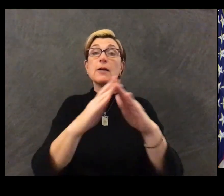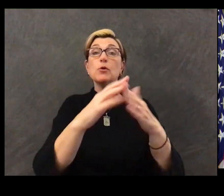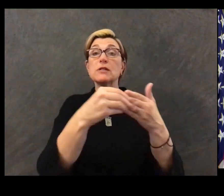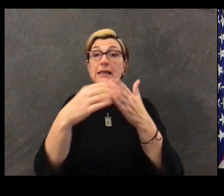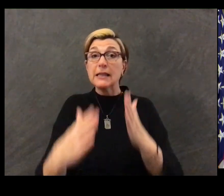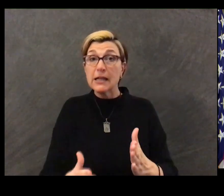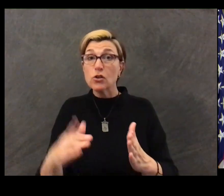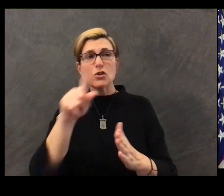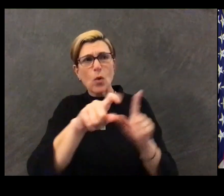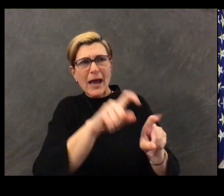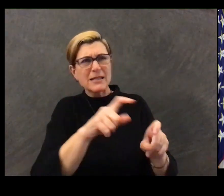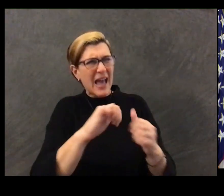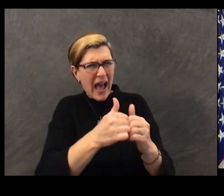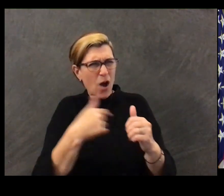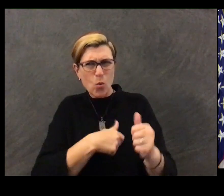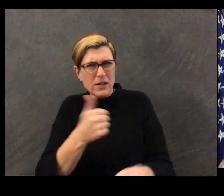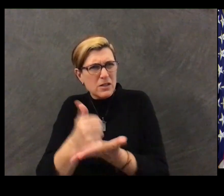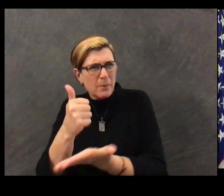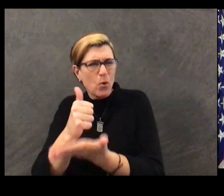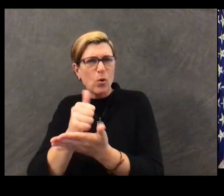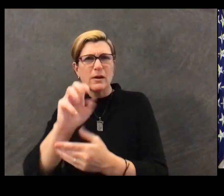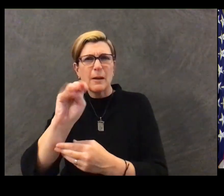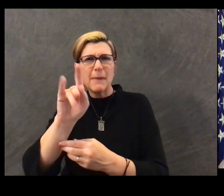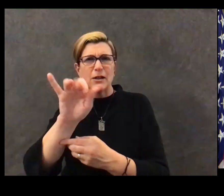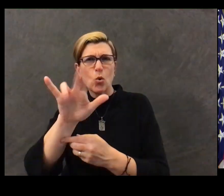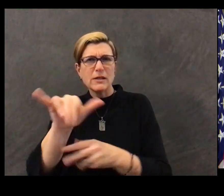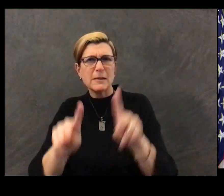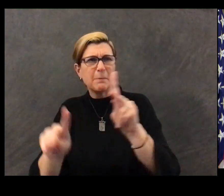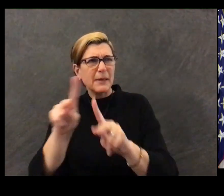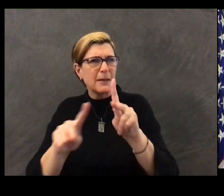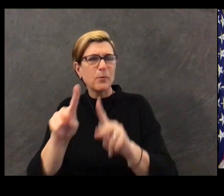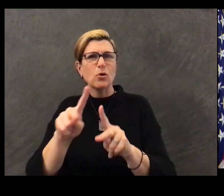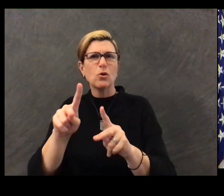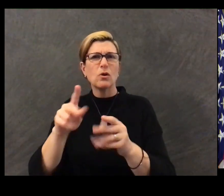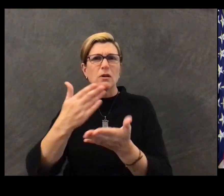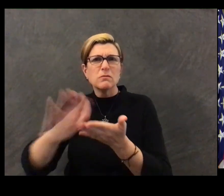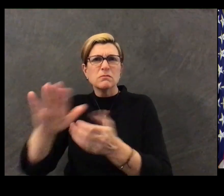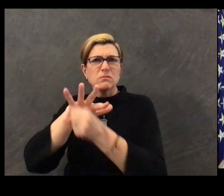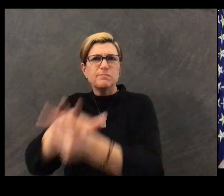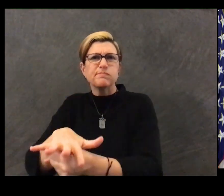minority and distressed communities as president I'm absolutely determined to